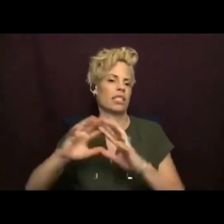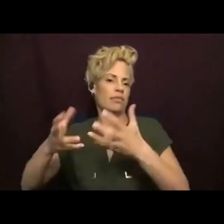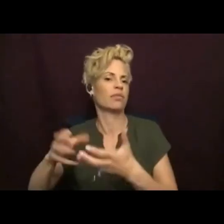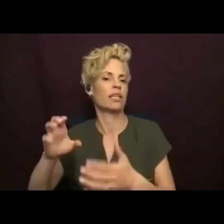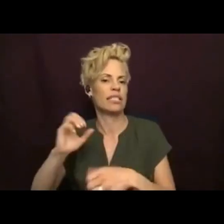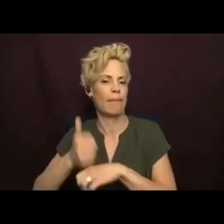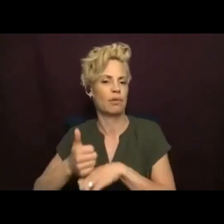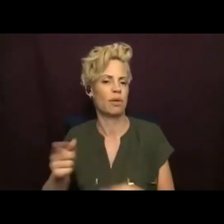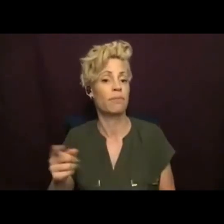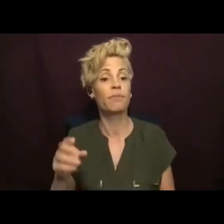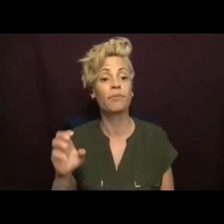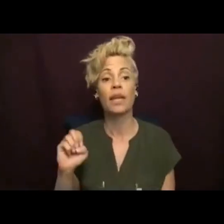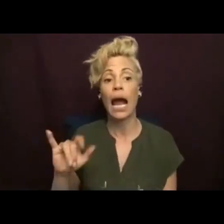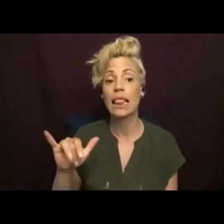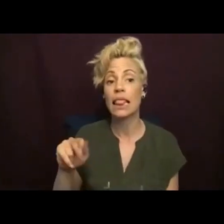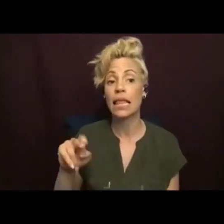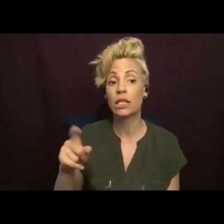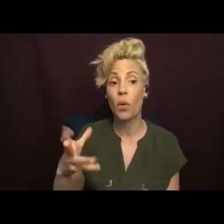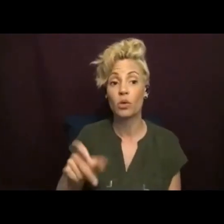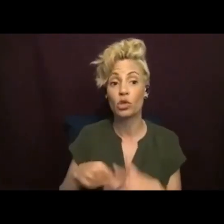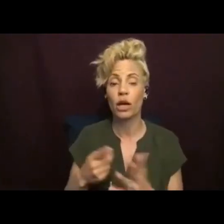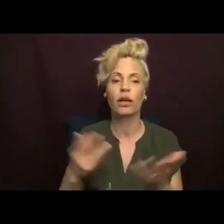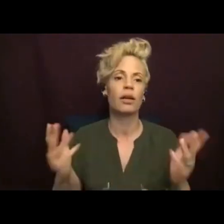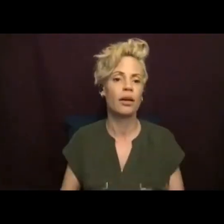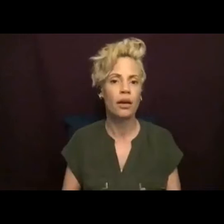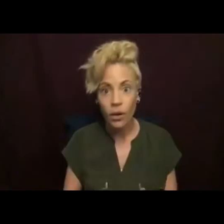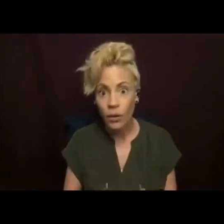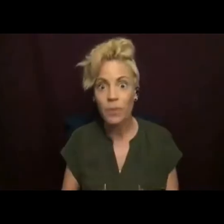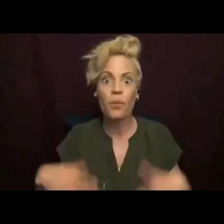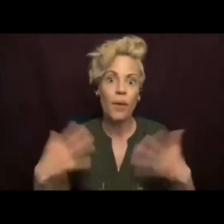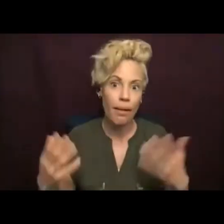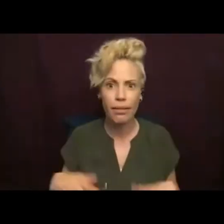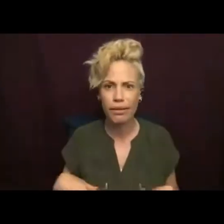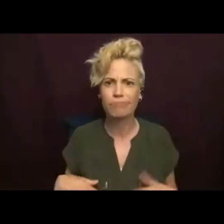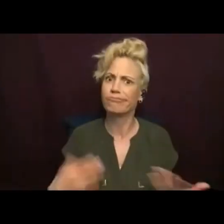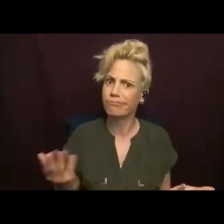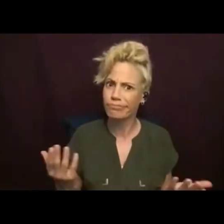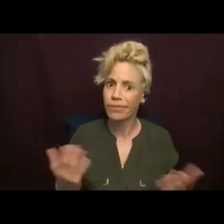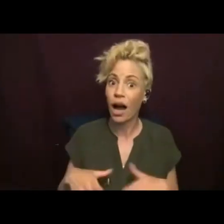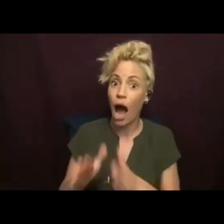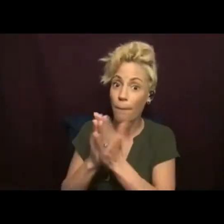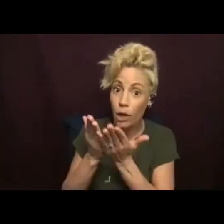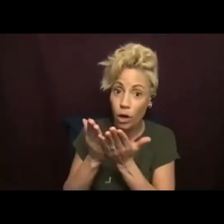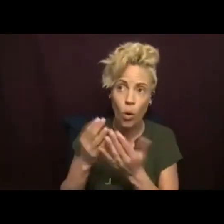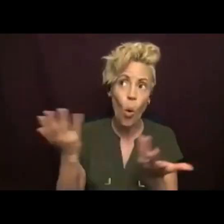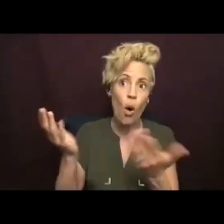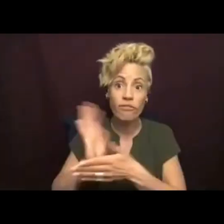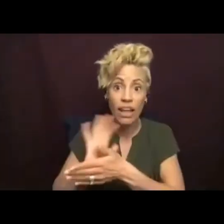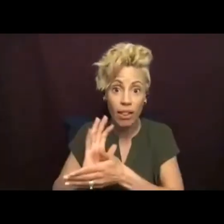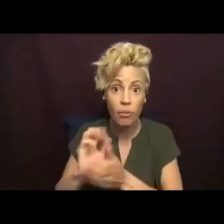Okay, well, come on a book or a film with a real woman with an amputation? Come on.